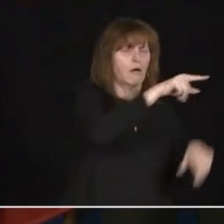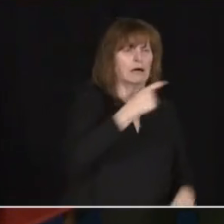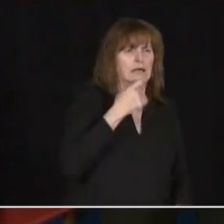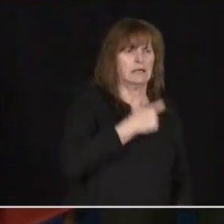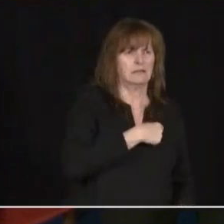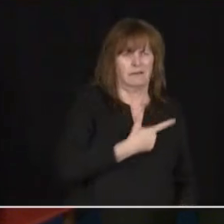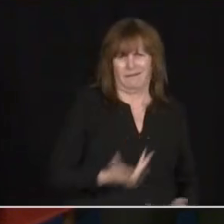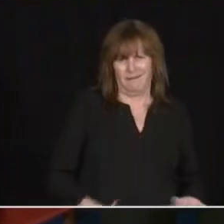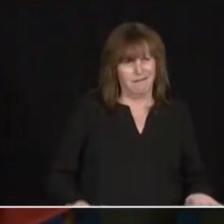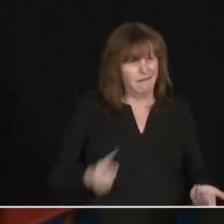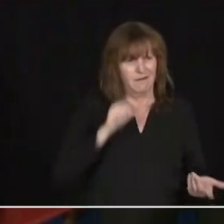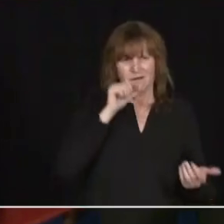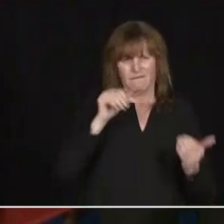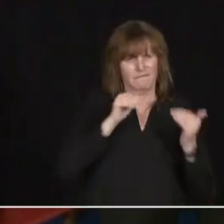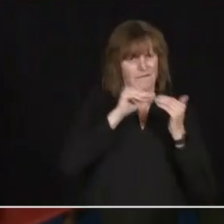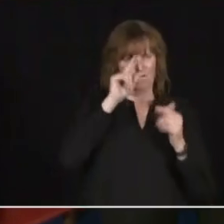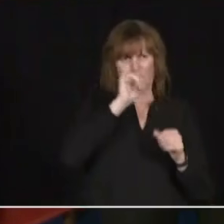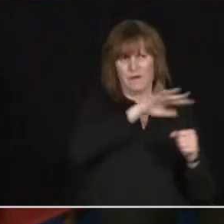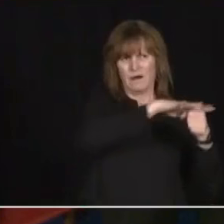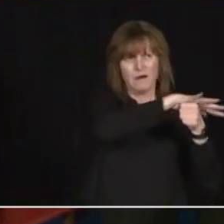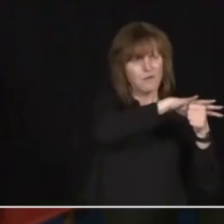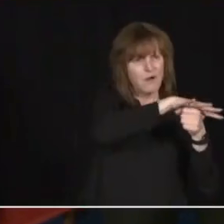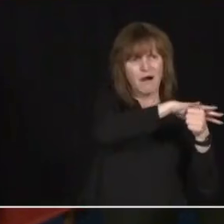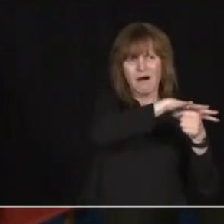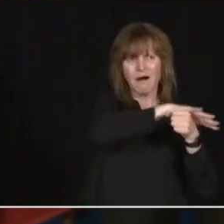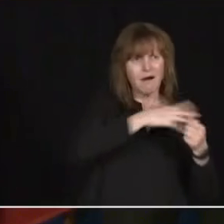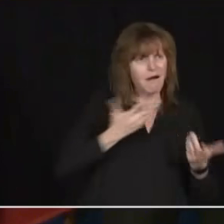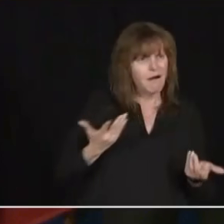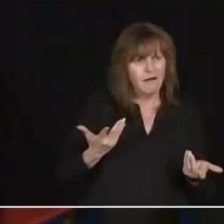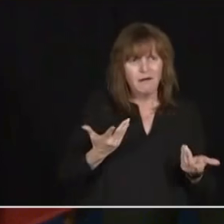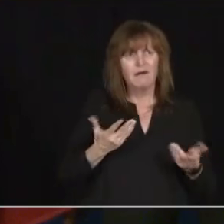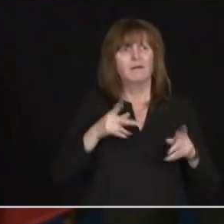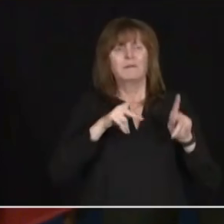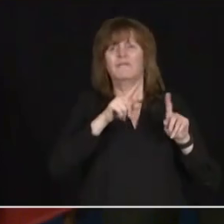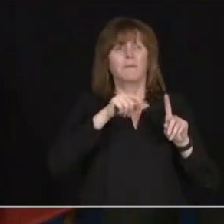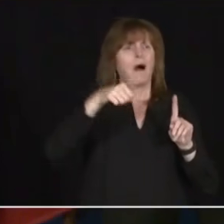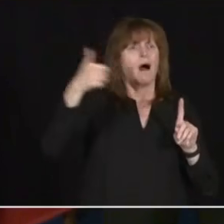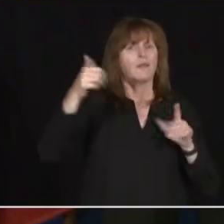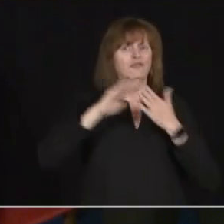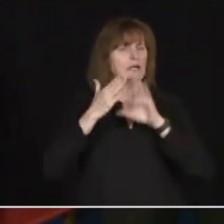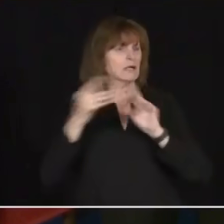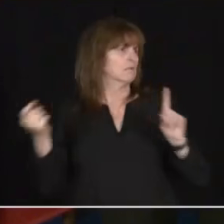will want to go if they want to have dinner, they will all flock to Kingston.